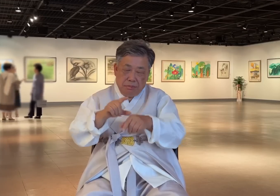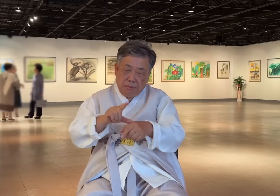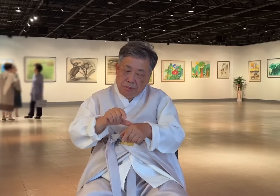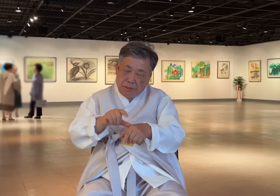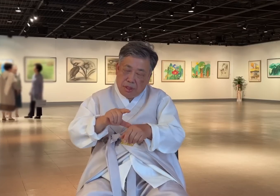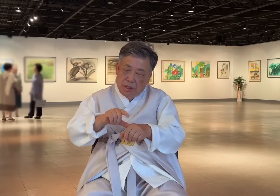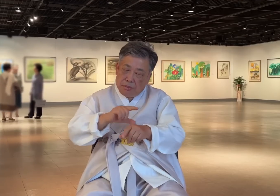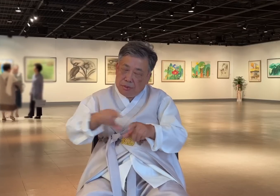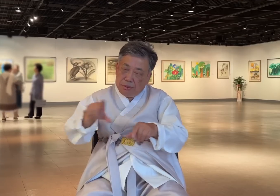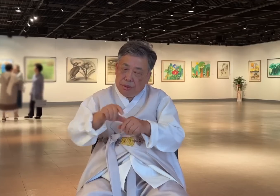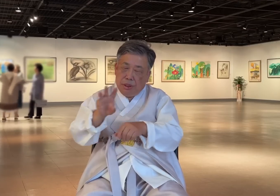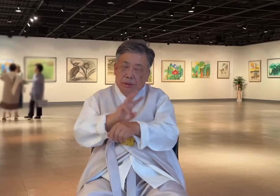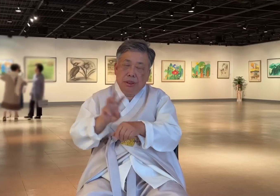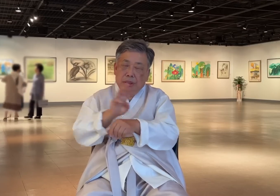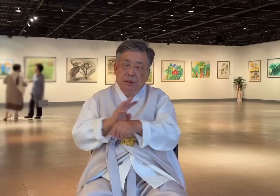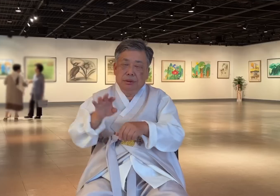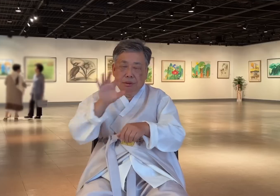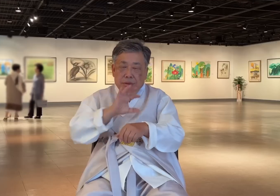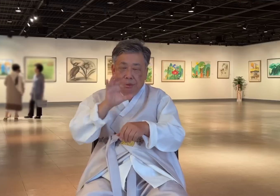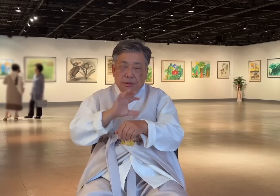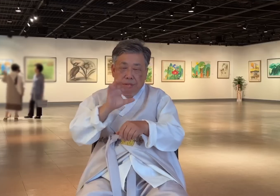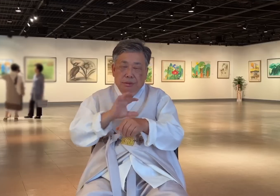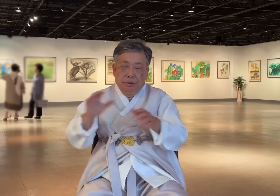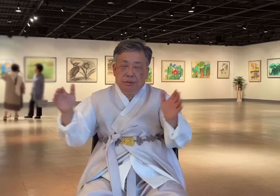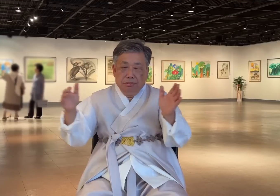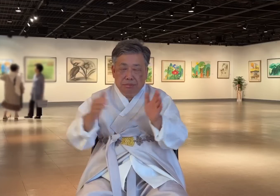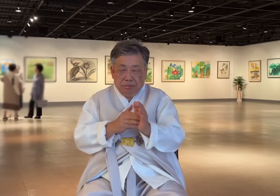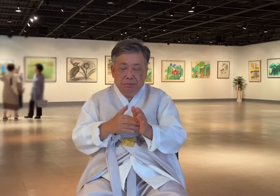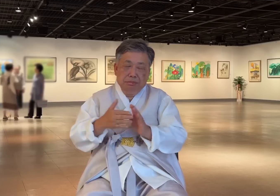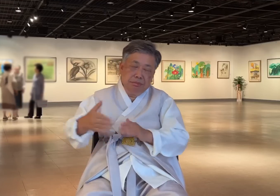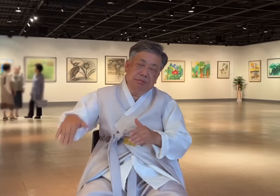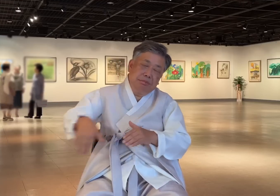I practiced drawing for 3 hours a day.